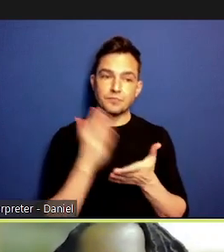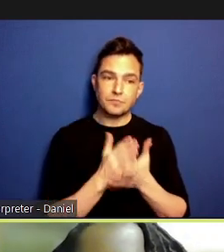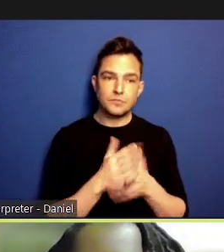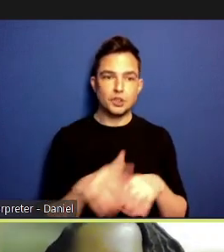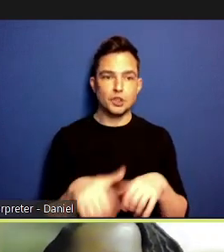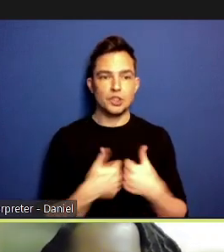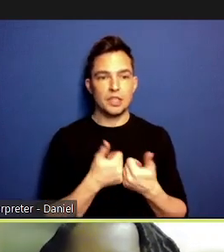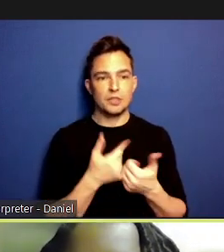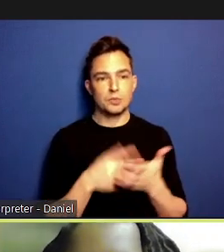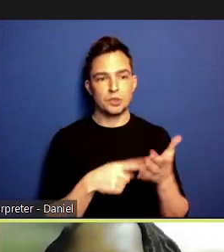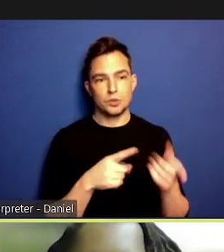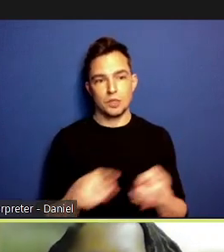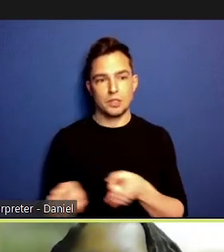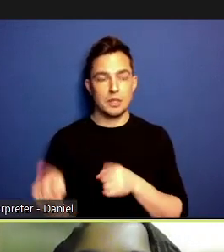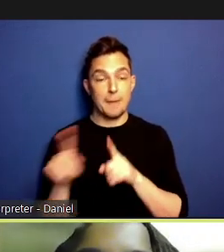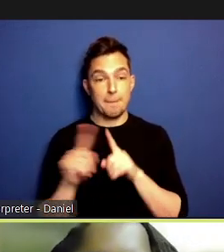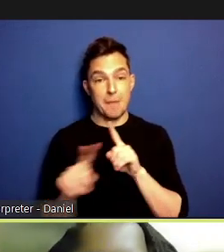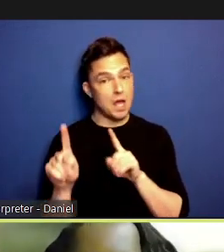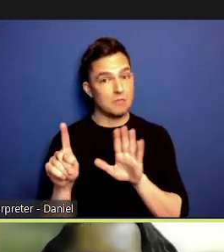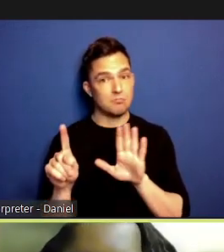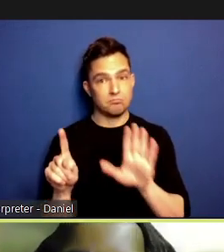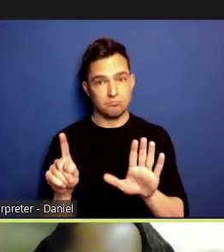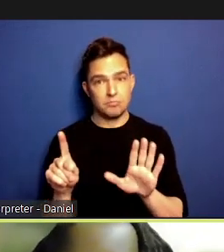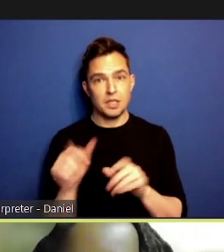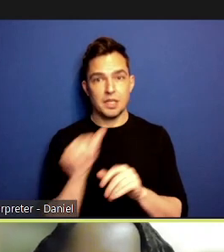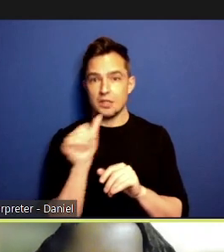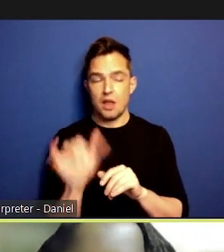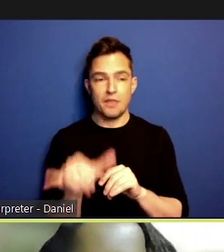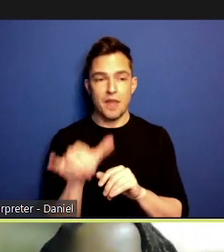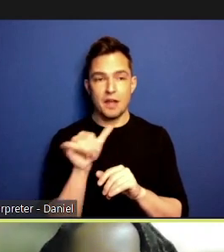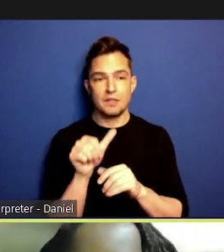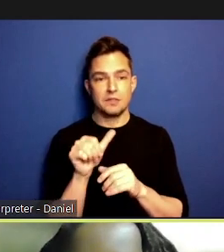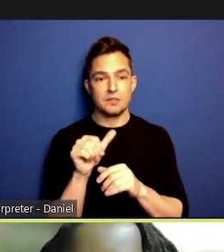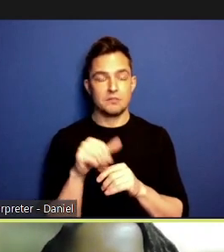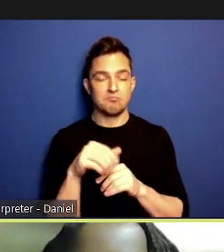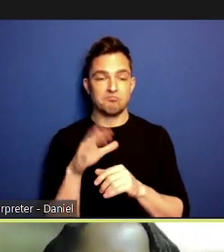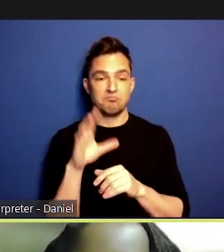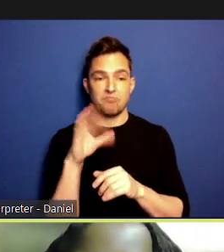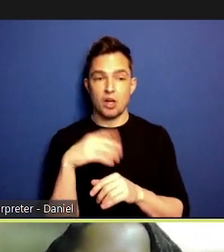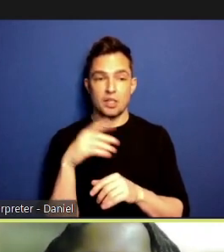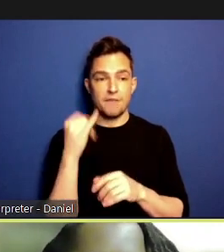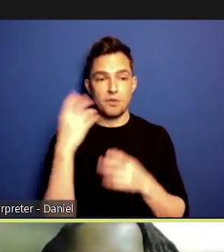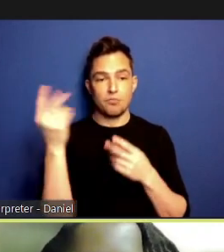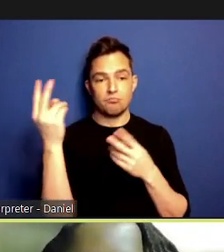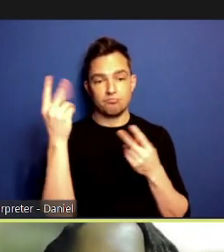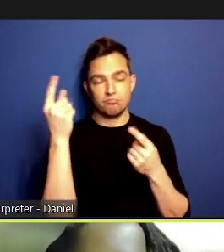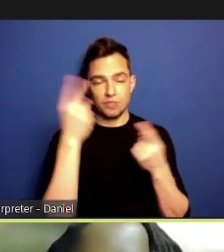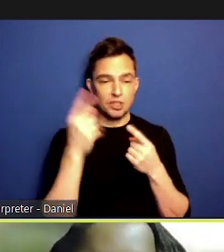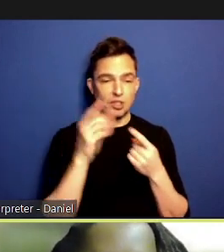But it's not that unbelievable when you factor in how our educational institutions from K-8